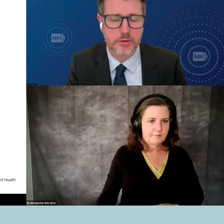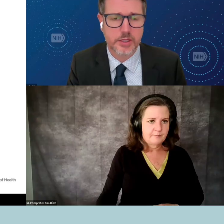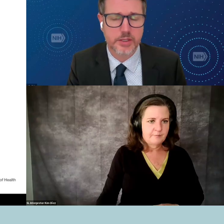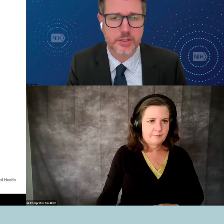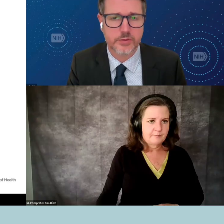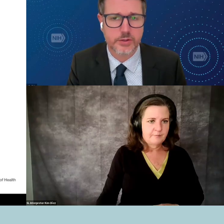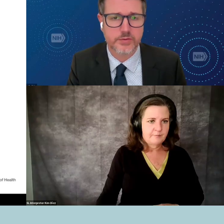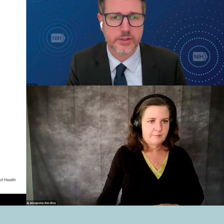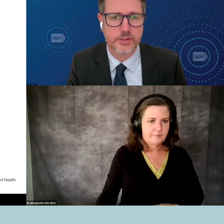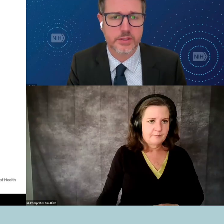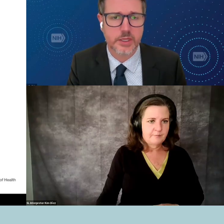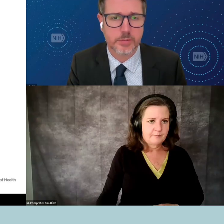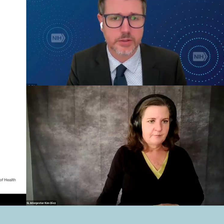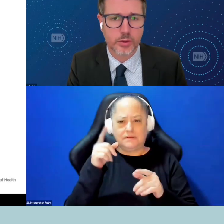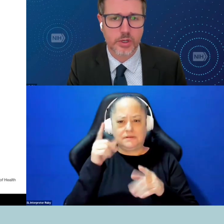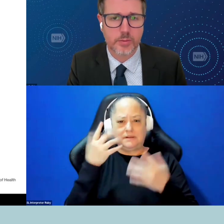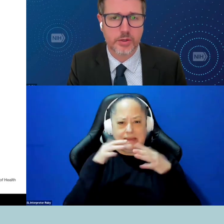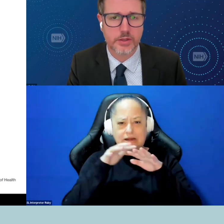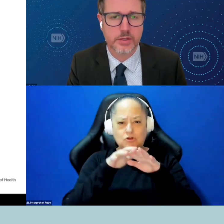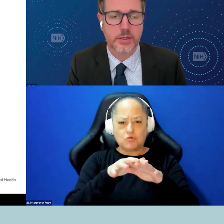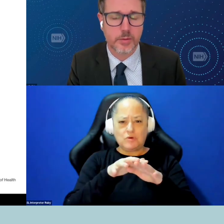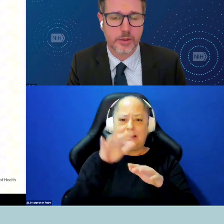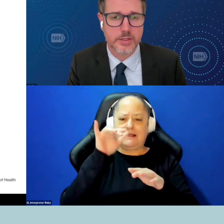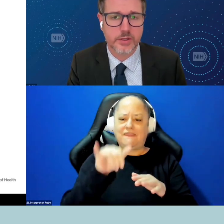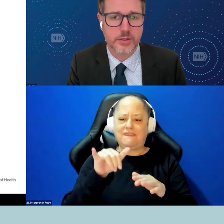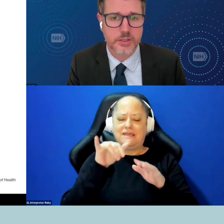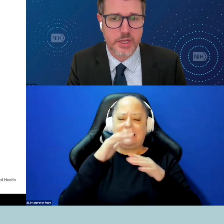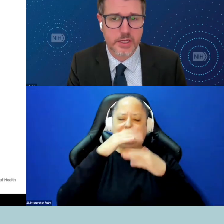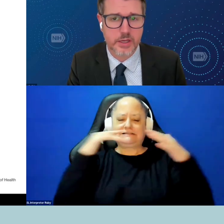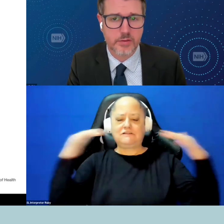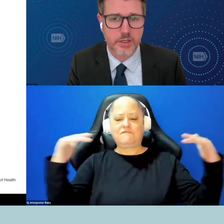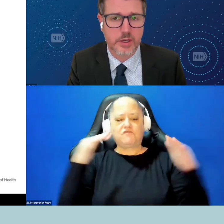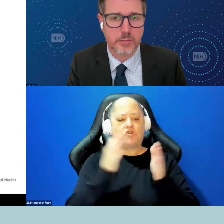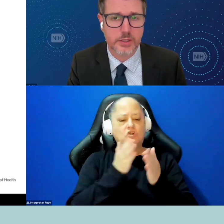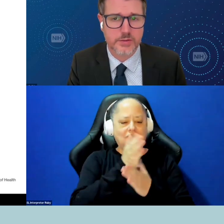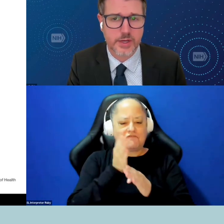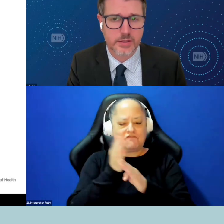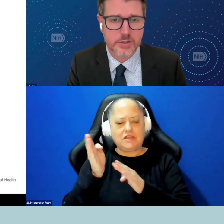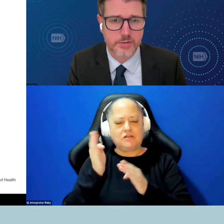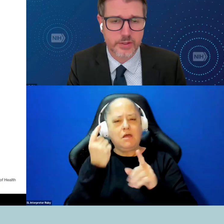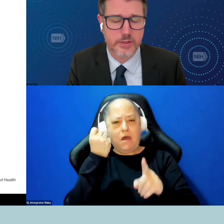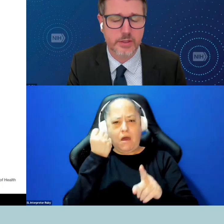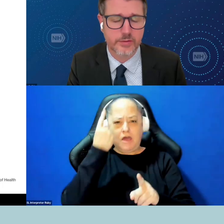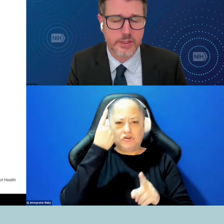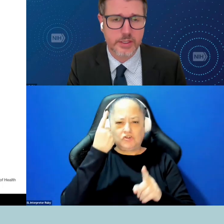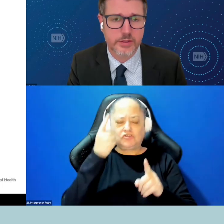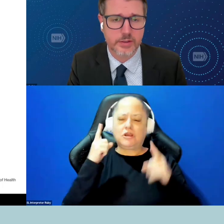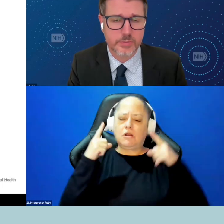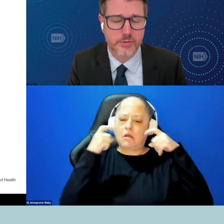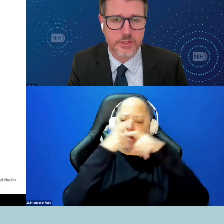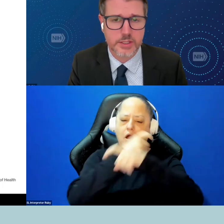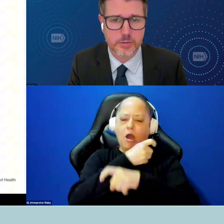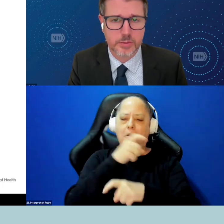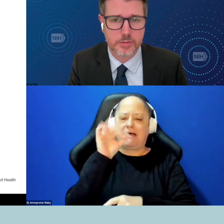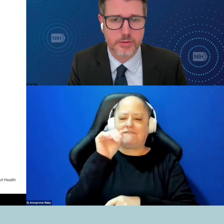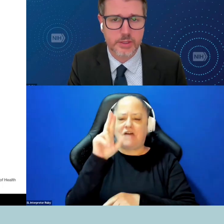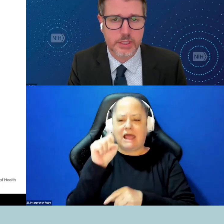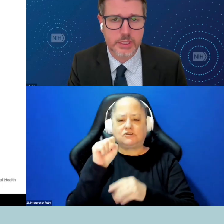Integrating these diverse fields enables a more comprehensive understanding of the complex factors that affect health outcomes for disabled people.